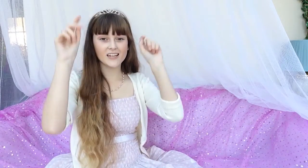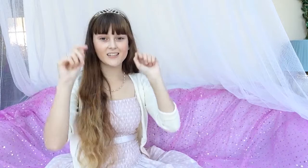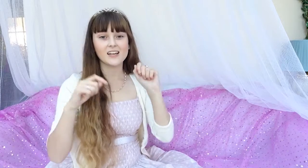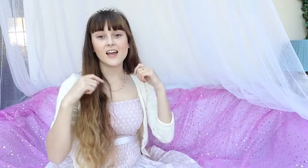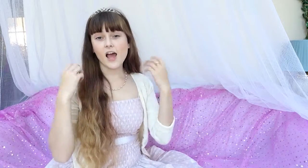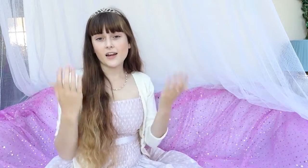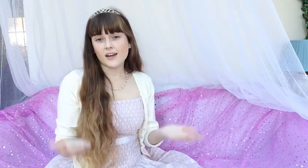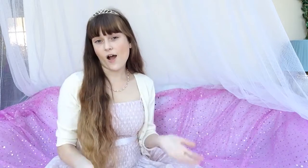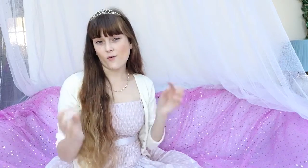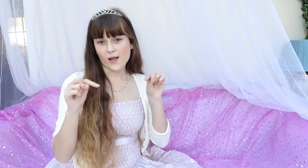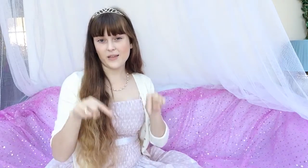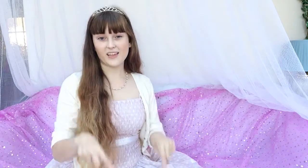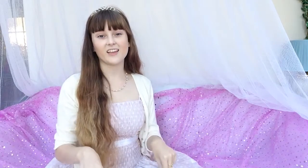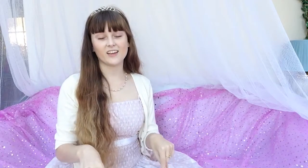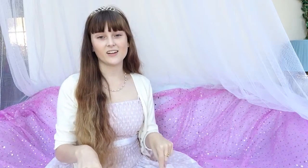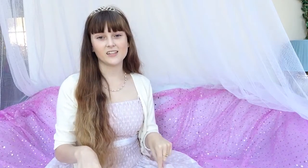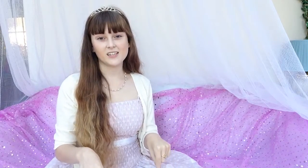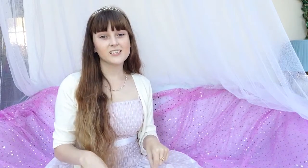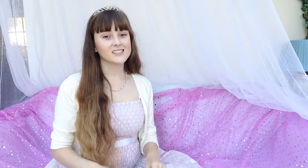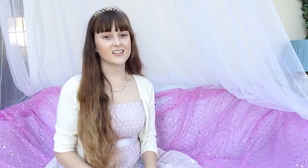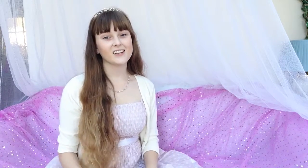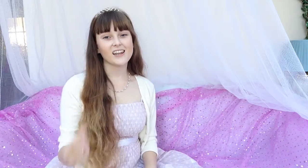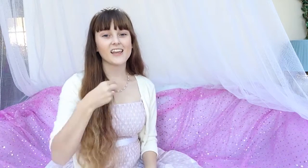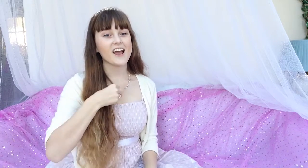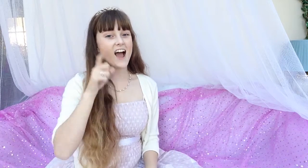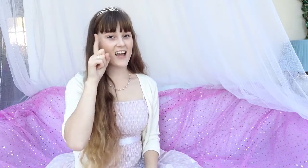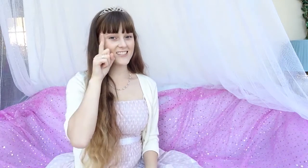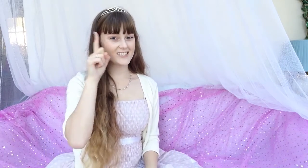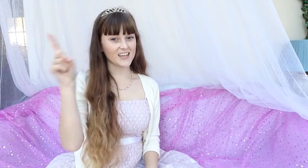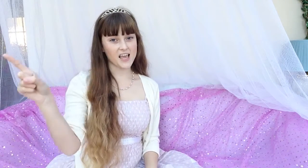Now I'm here, suddenly I see